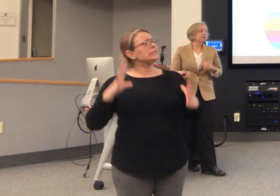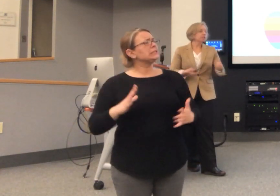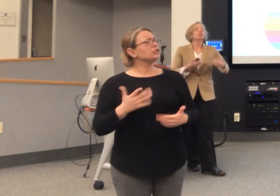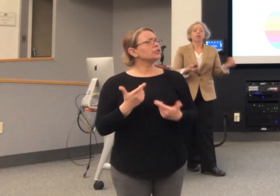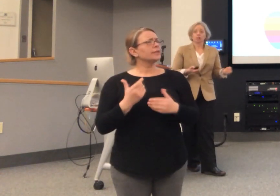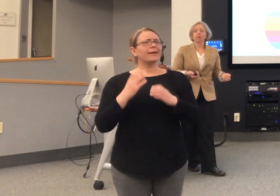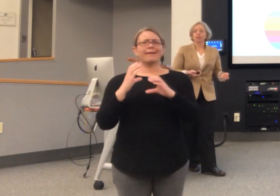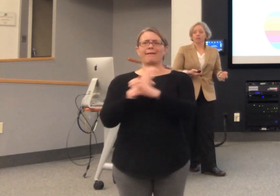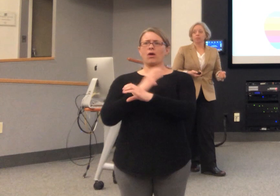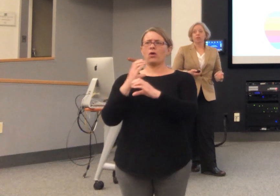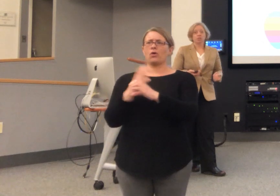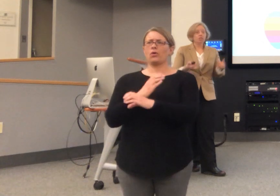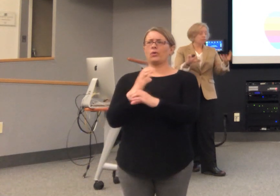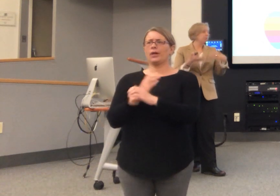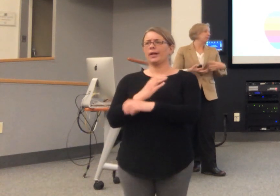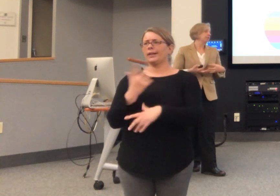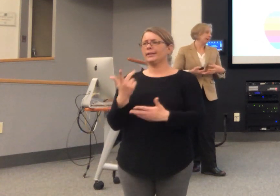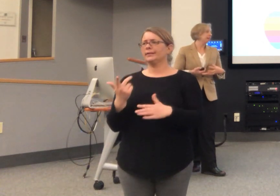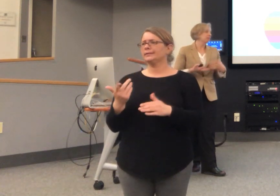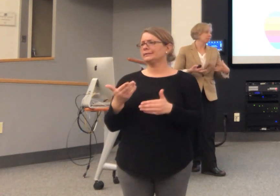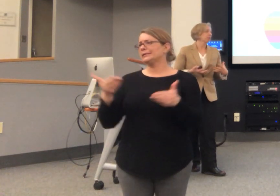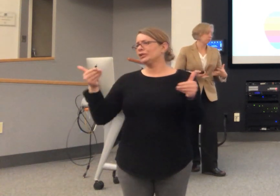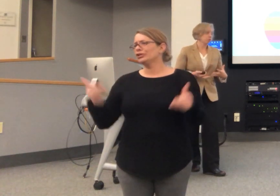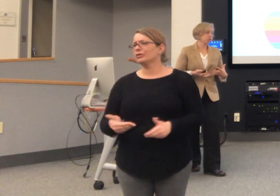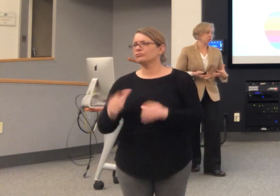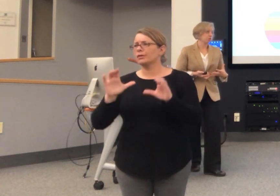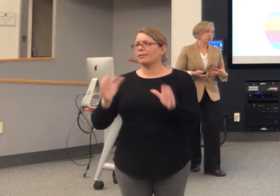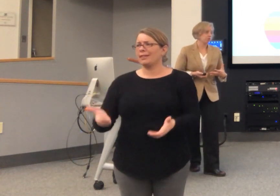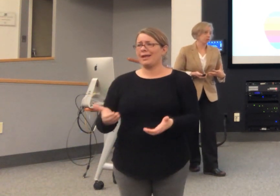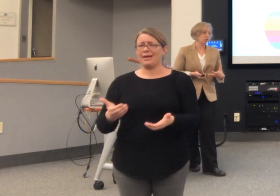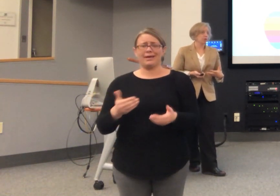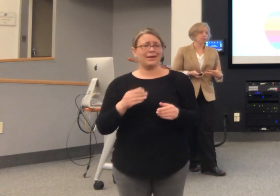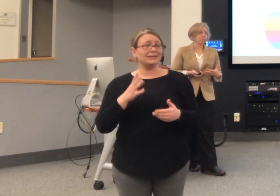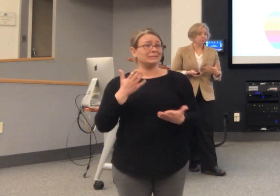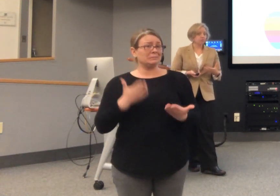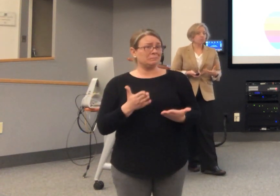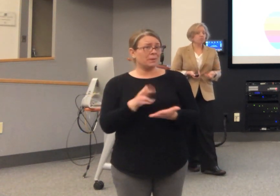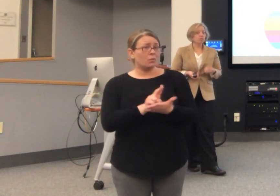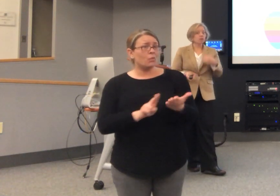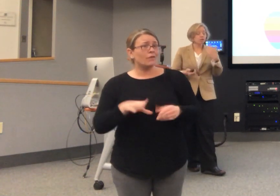likely you're not creating very much and it might be that in that case it makes more sense for the university to own it.